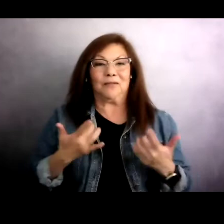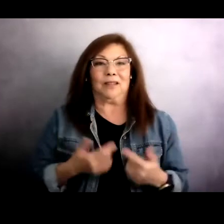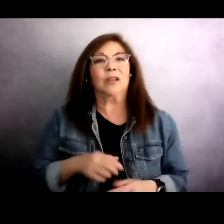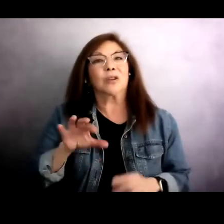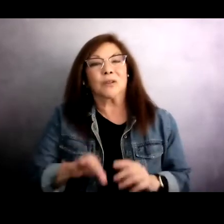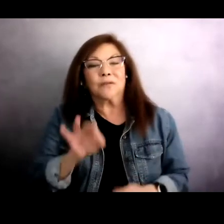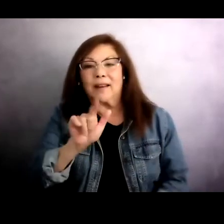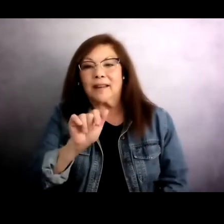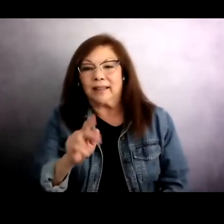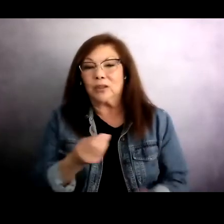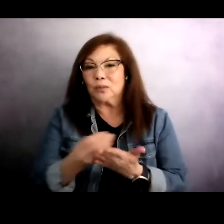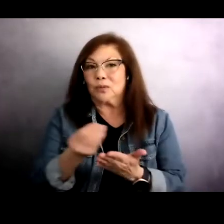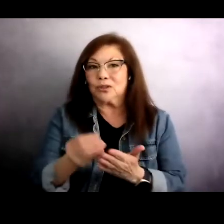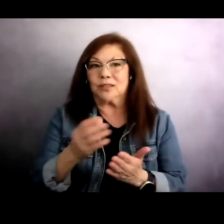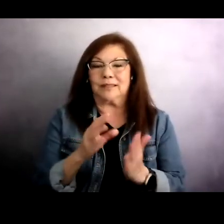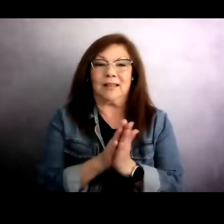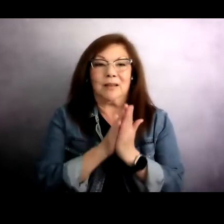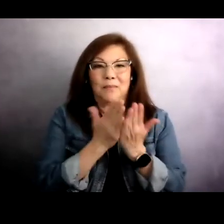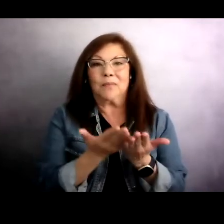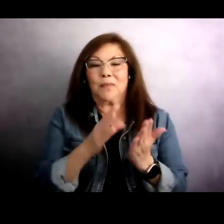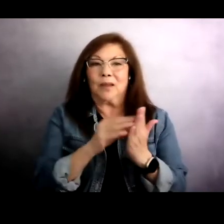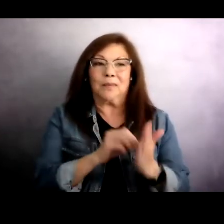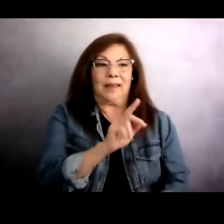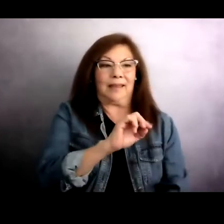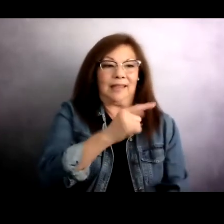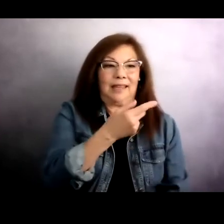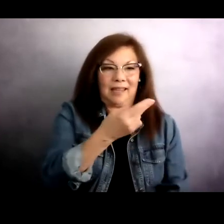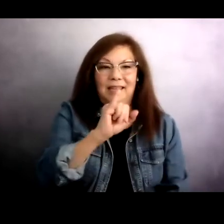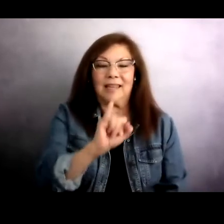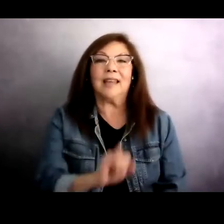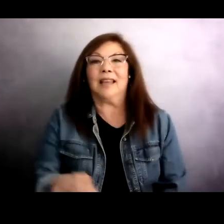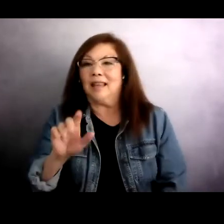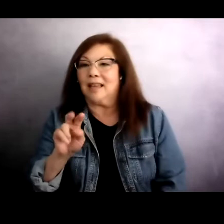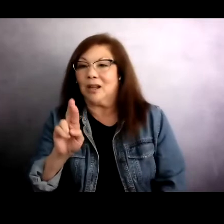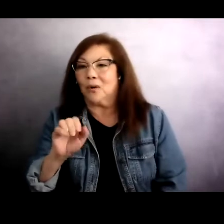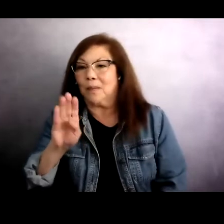to purchase me and Rebecca's books in the chat, and you can support one of our favourite